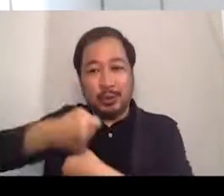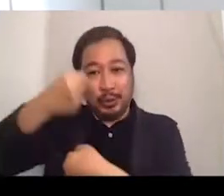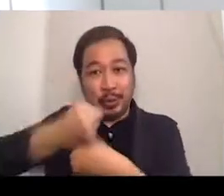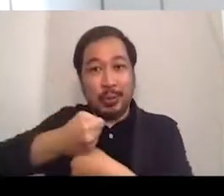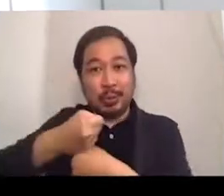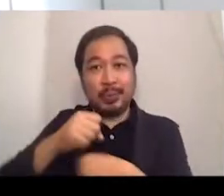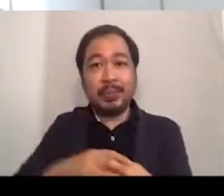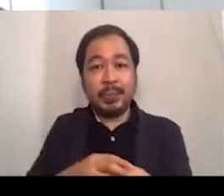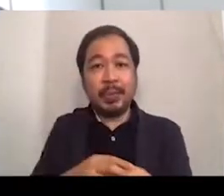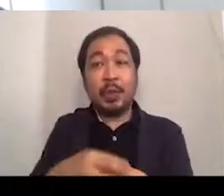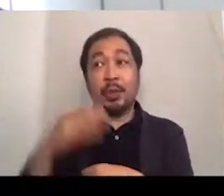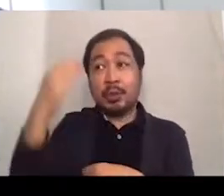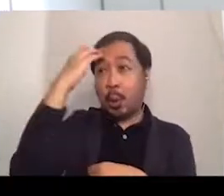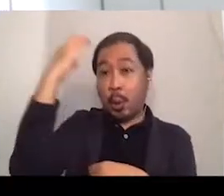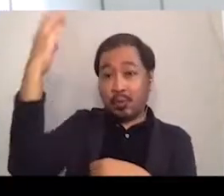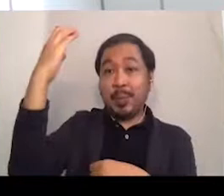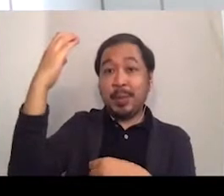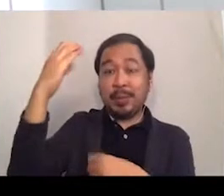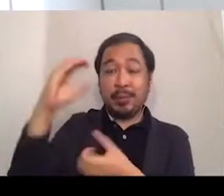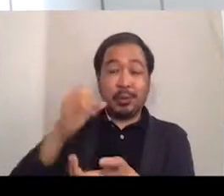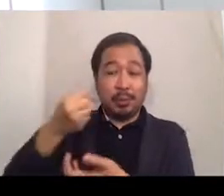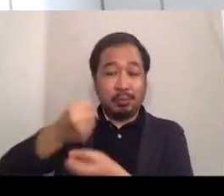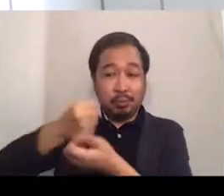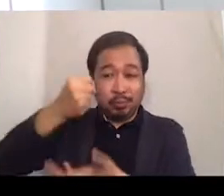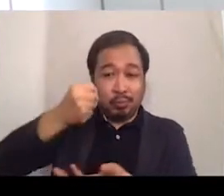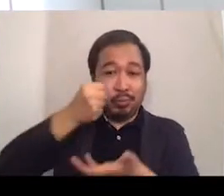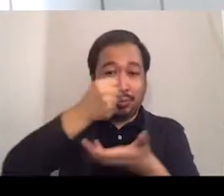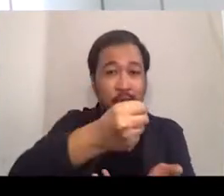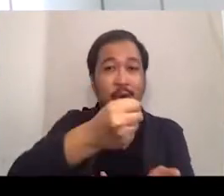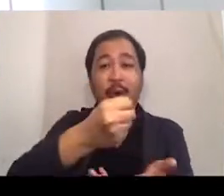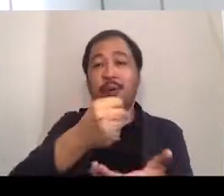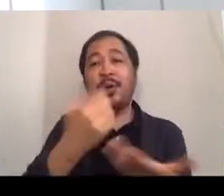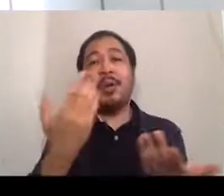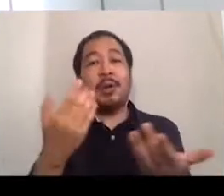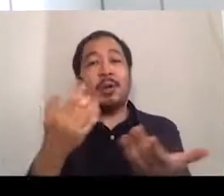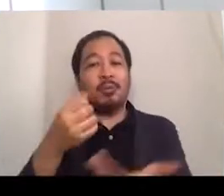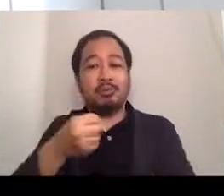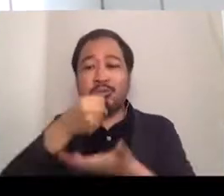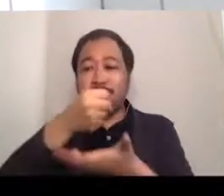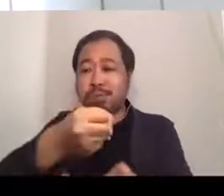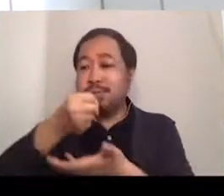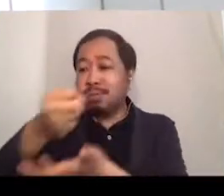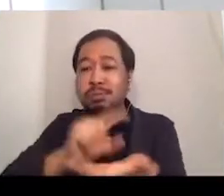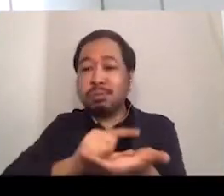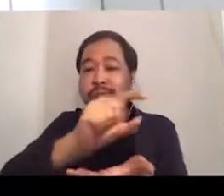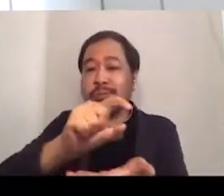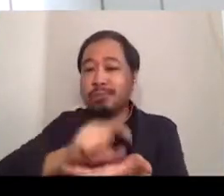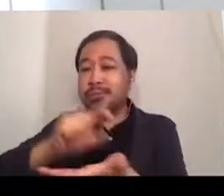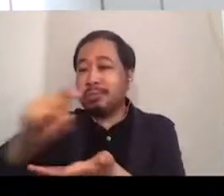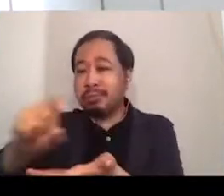and defer tax and loan repayments to reduce the financial burdens.